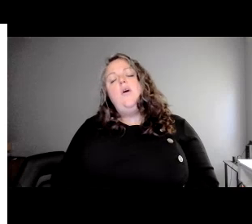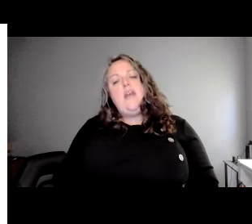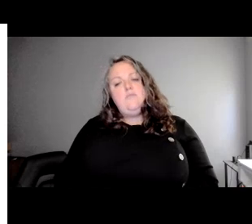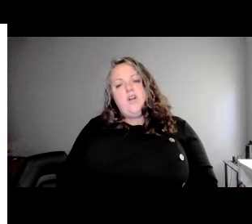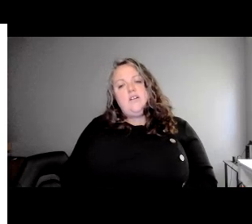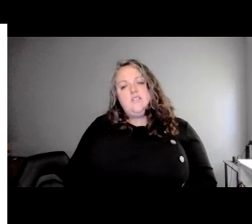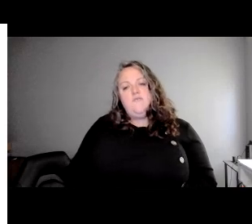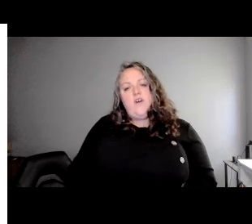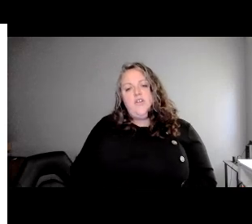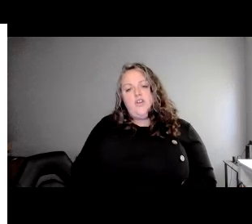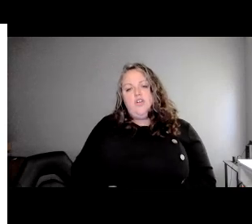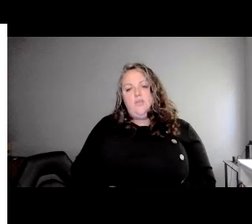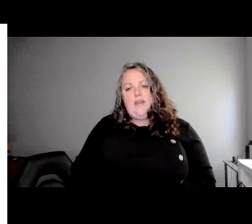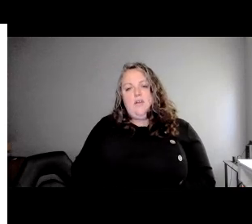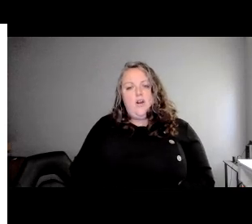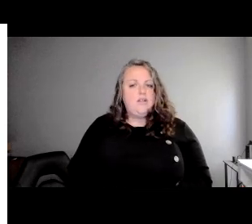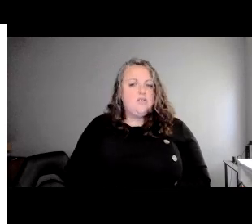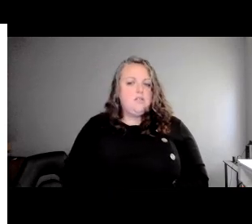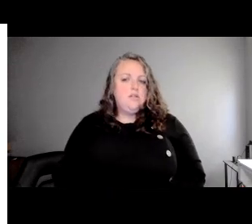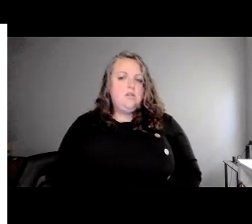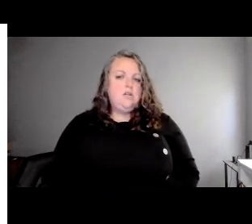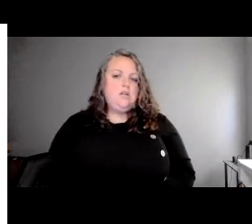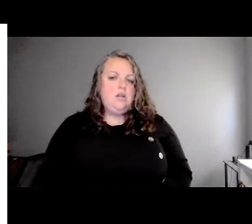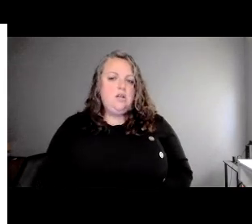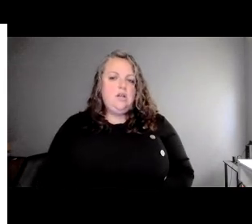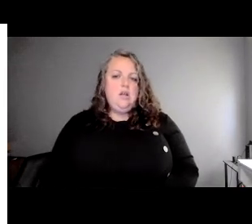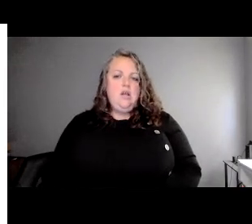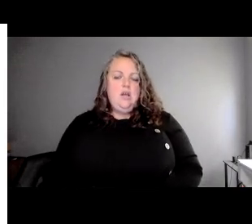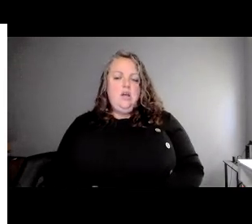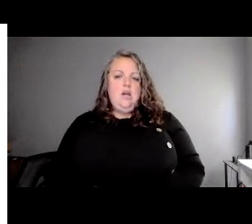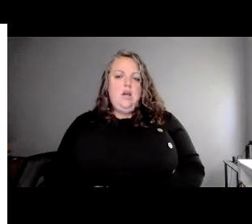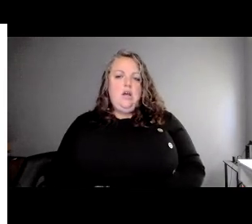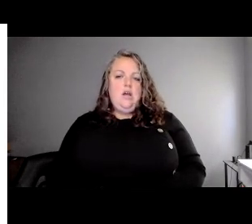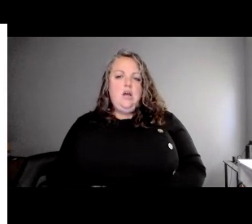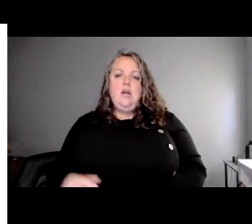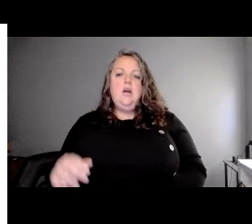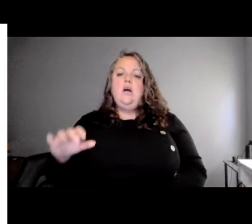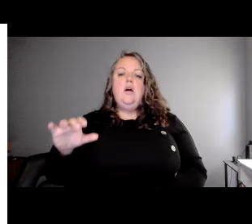So, Amtrak doesn't fall under your domain, correct? [Patricia Martin] Just four stops.